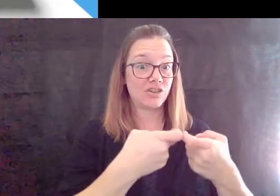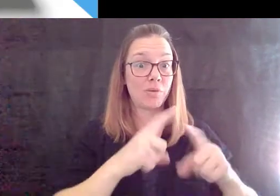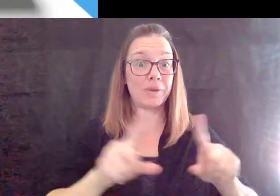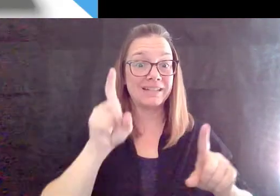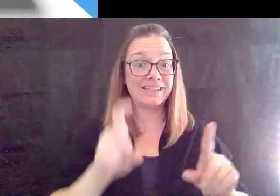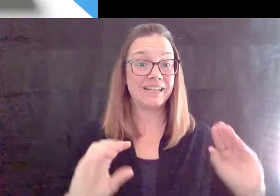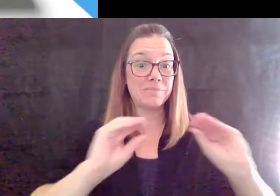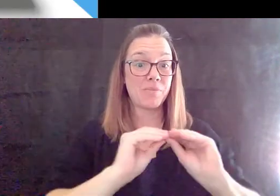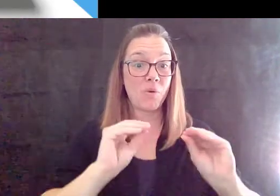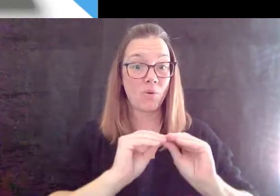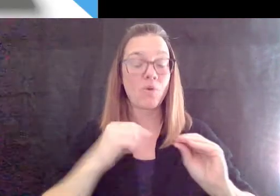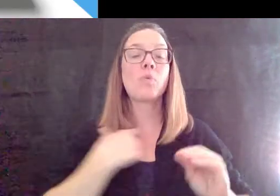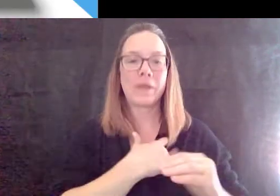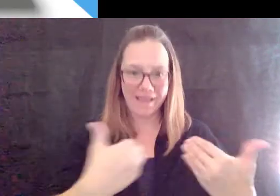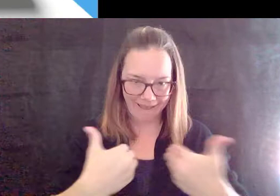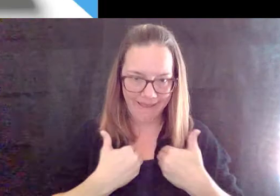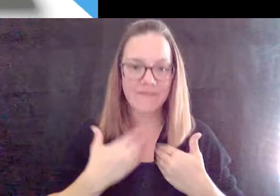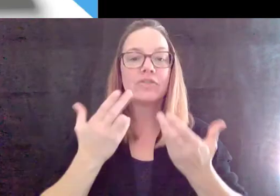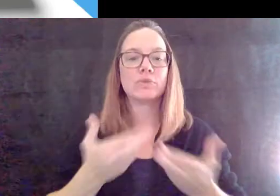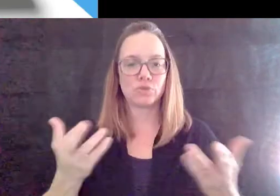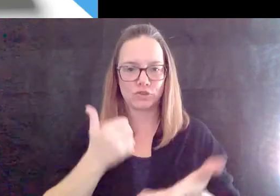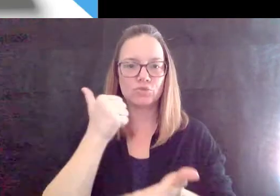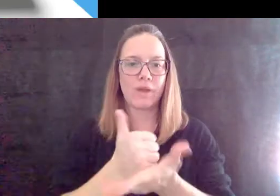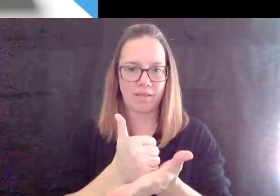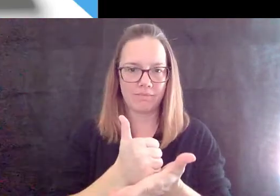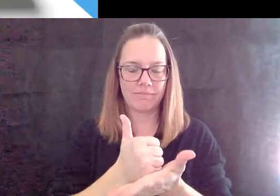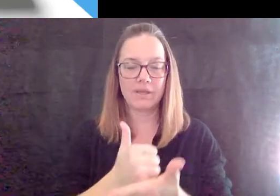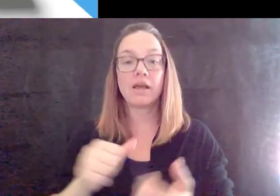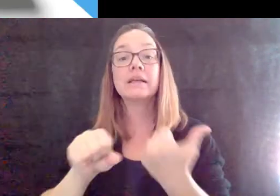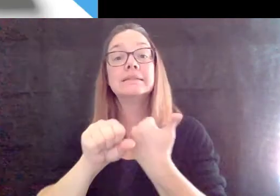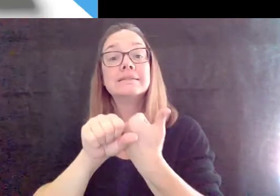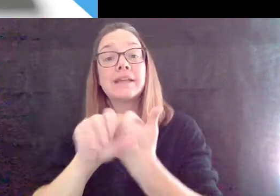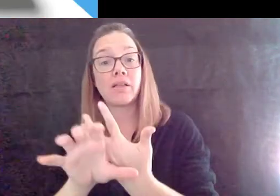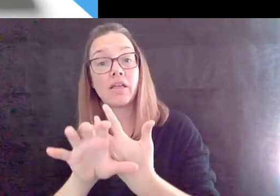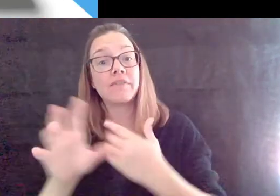That is so important I think, because telehealth is convenient.